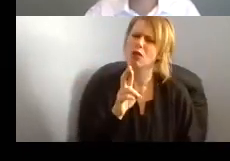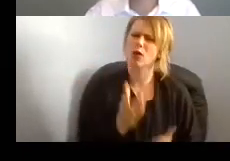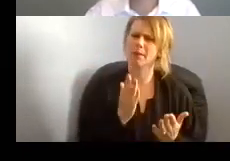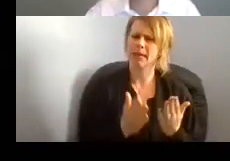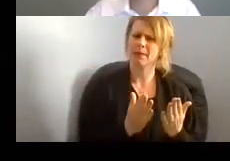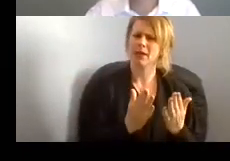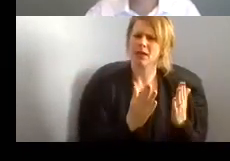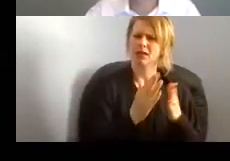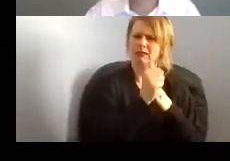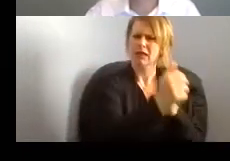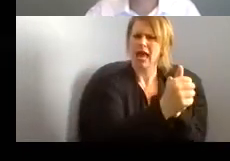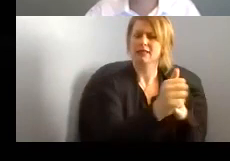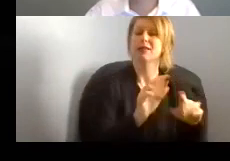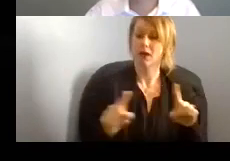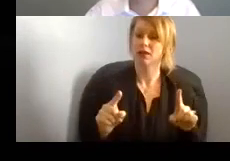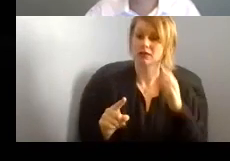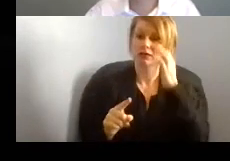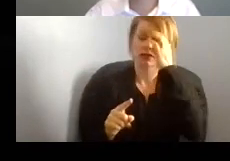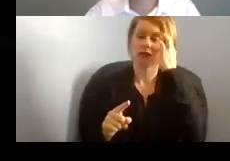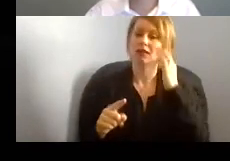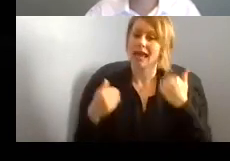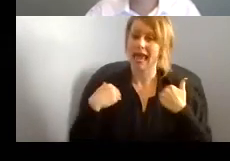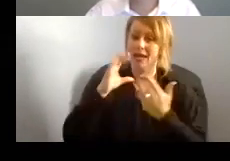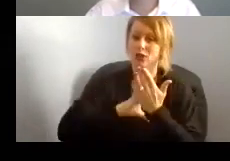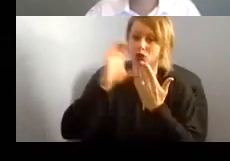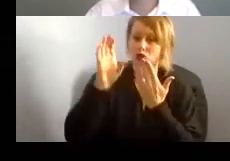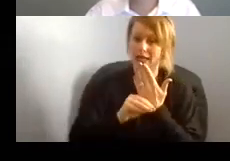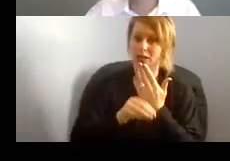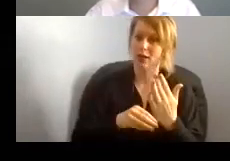the curriculum for the entire year and consider and remove whenever